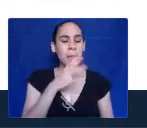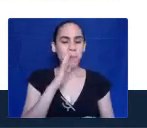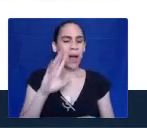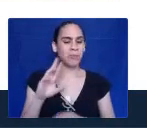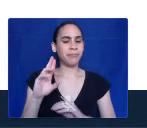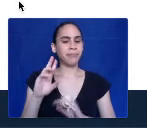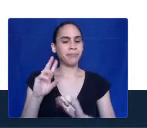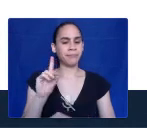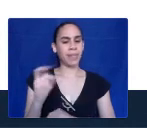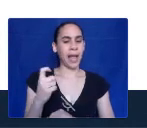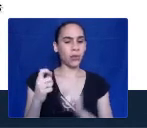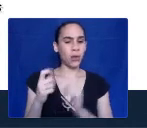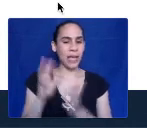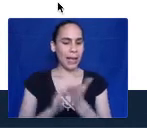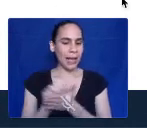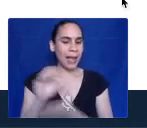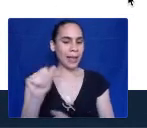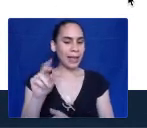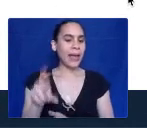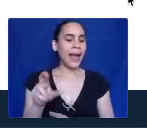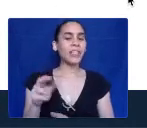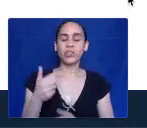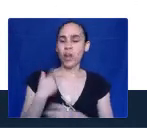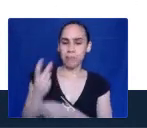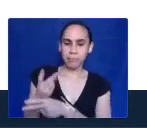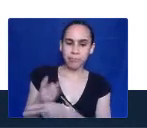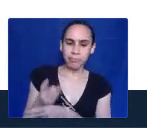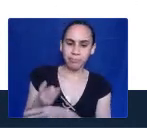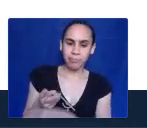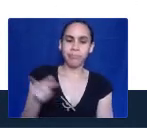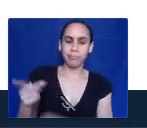of her treatment and care including appointments medications and prognosis right if you have a gap